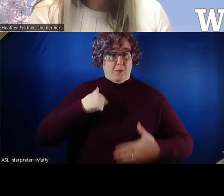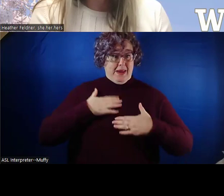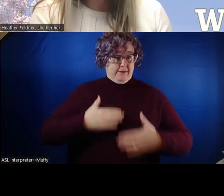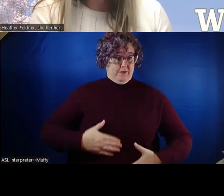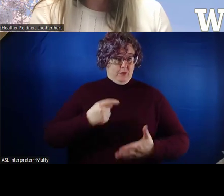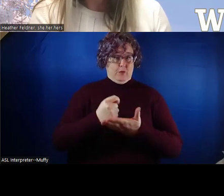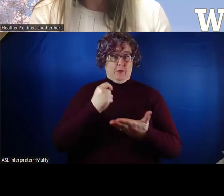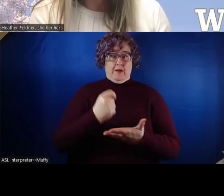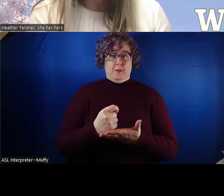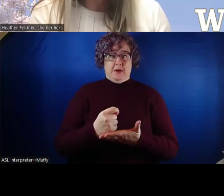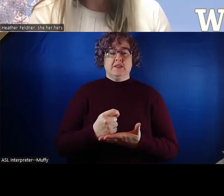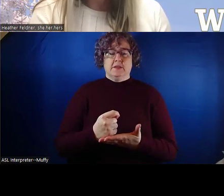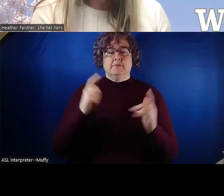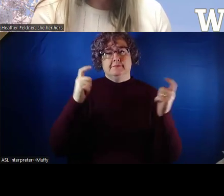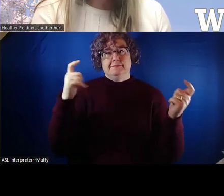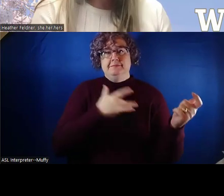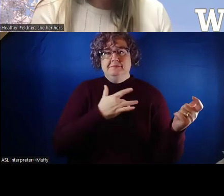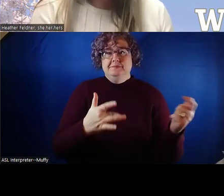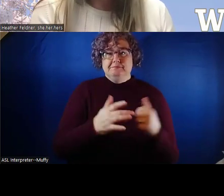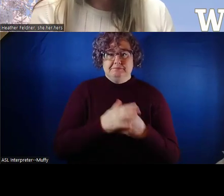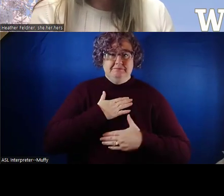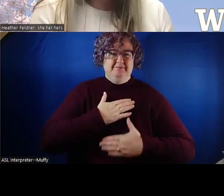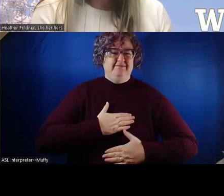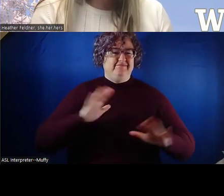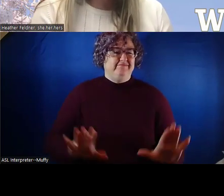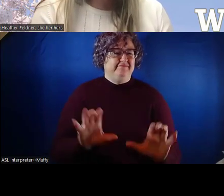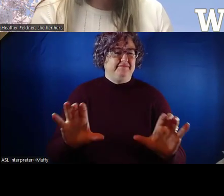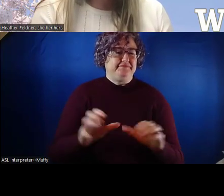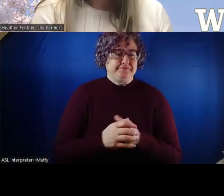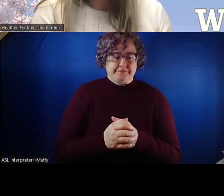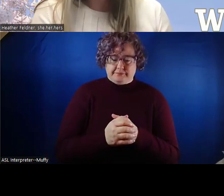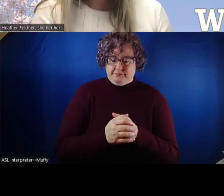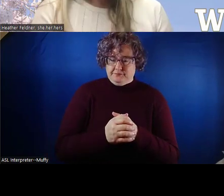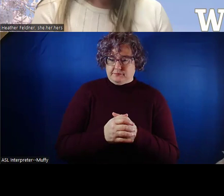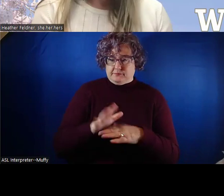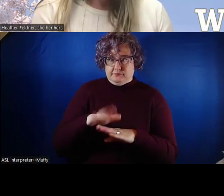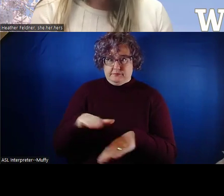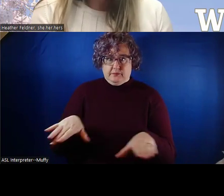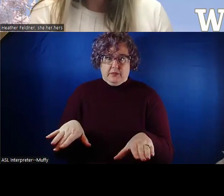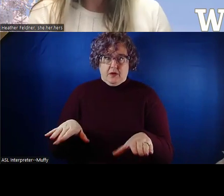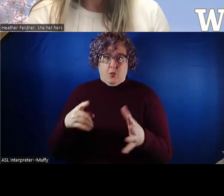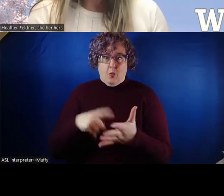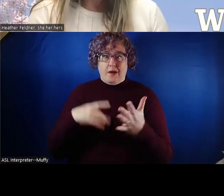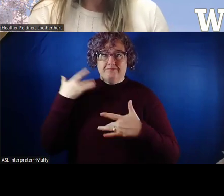this was largely around physical activity and what a child was excited about doing